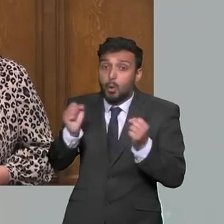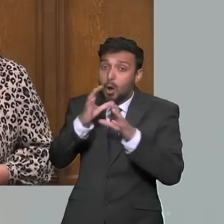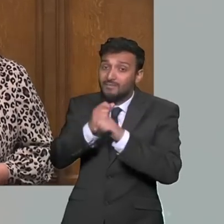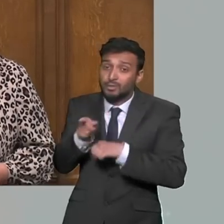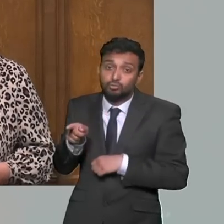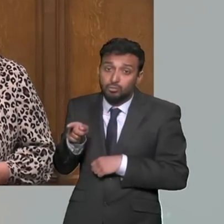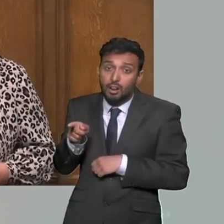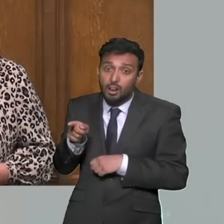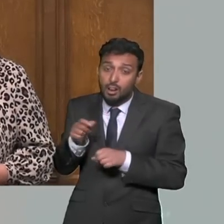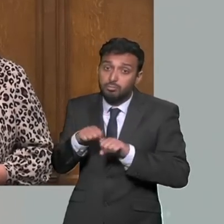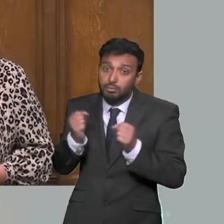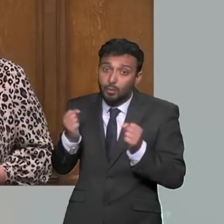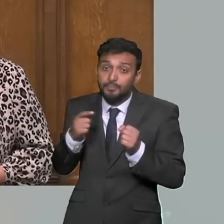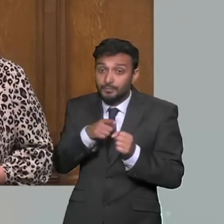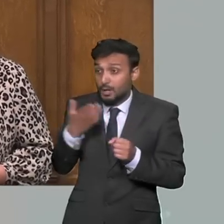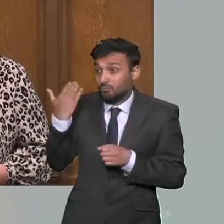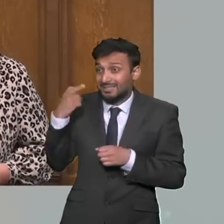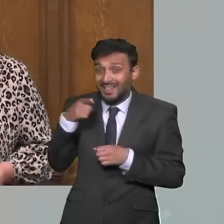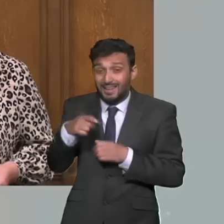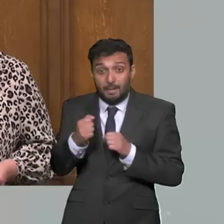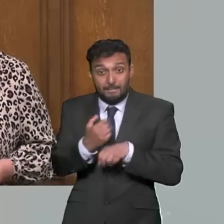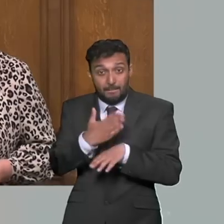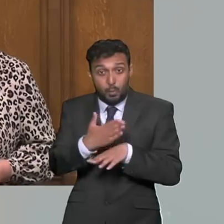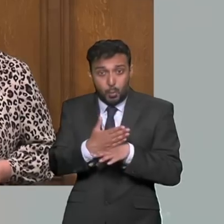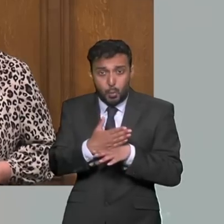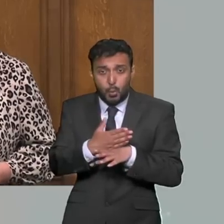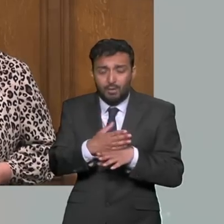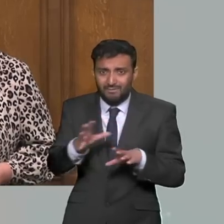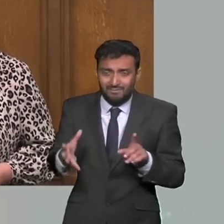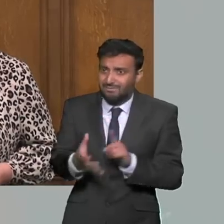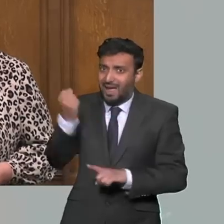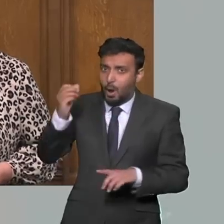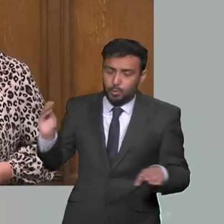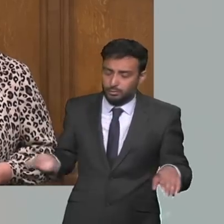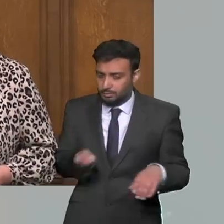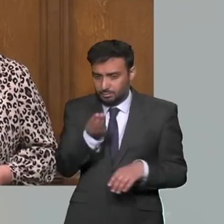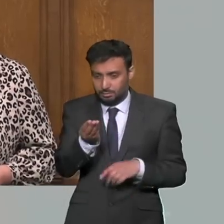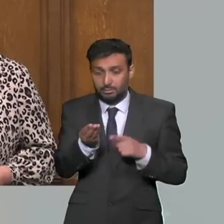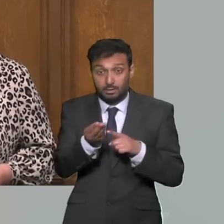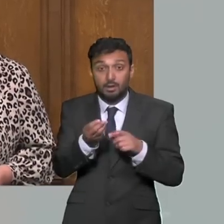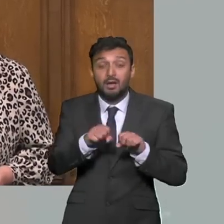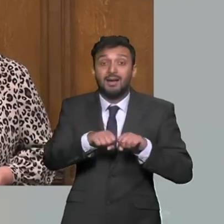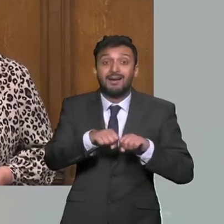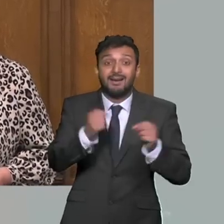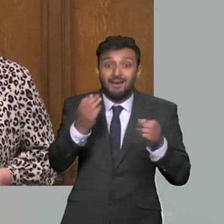Recently unearthed paperwork showed that that breach largely accounted for his wellbeing issues and enforced early retirement.